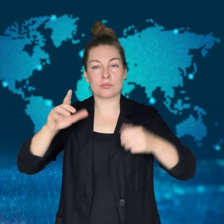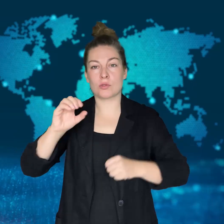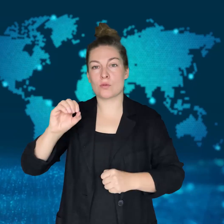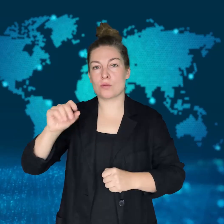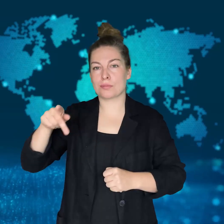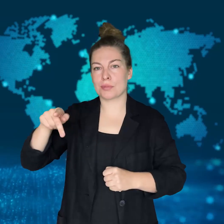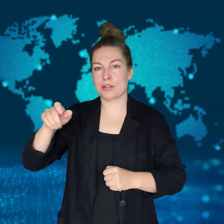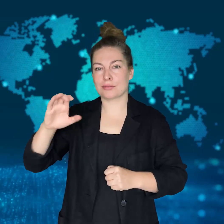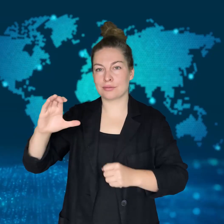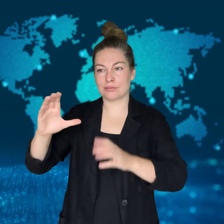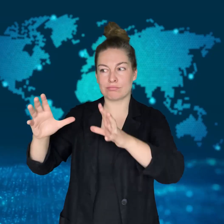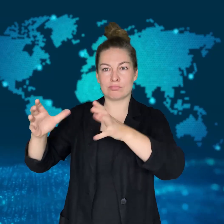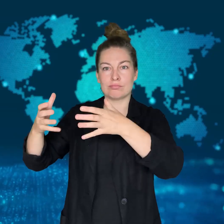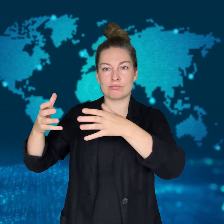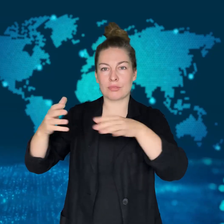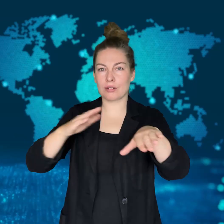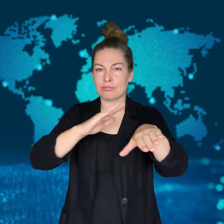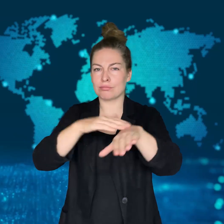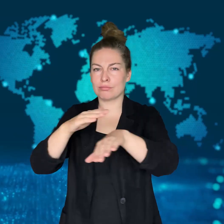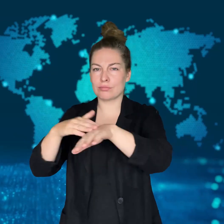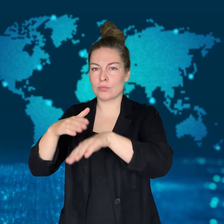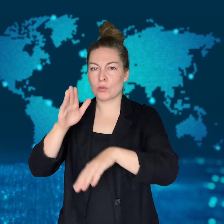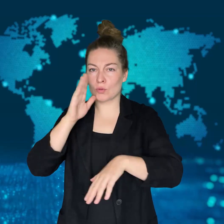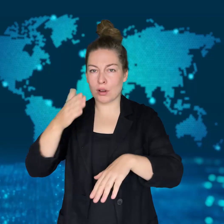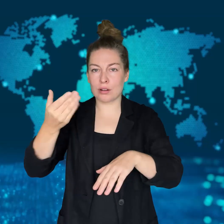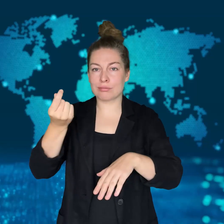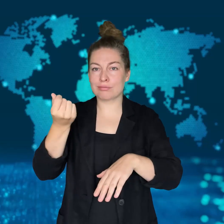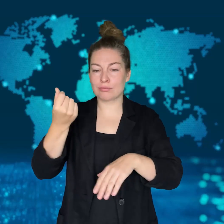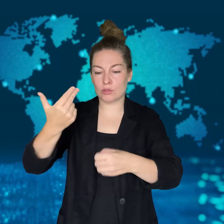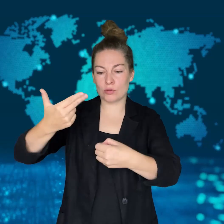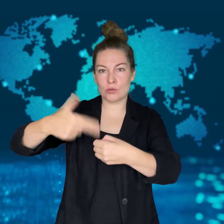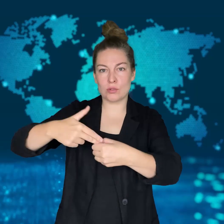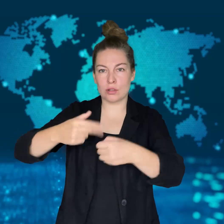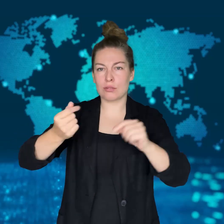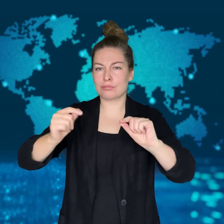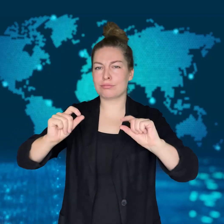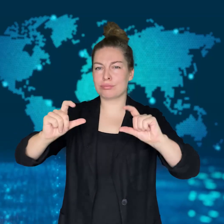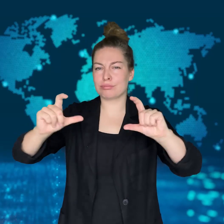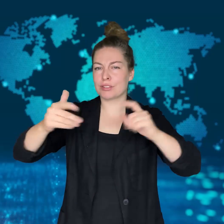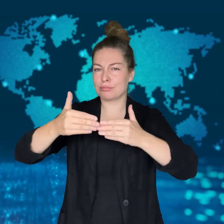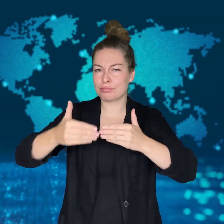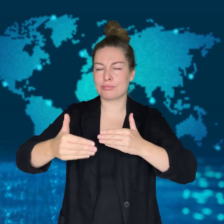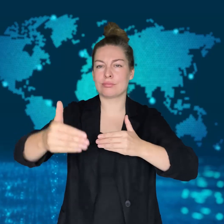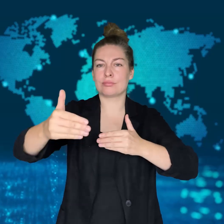OPEC has warned that the price of oil will continue to rise.